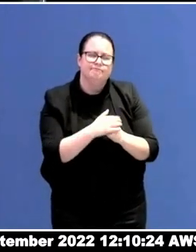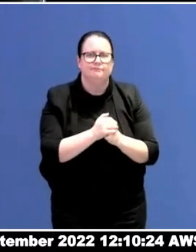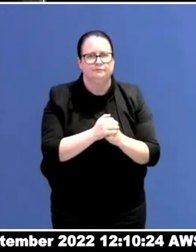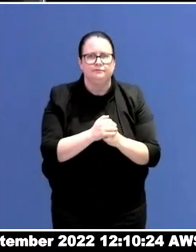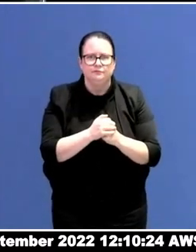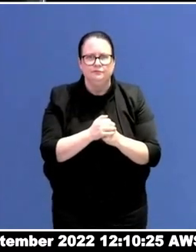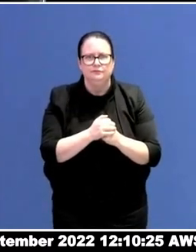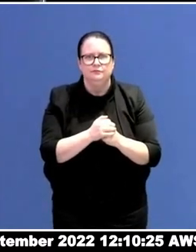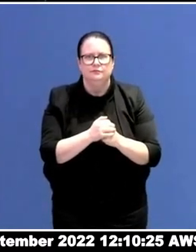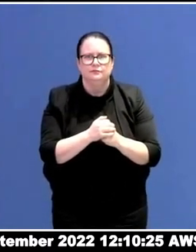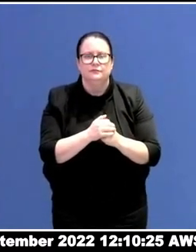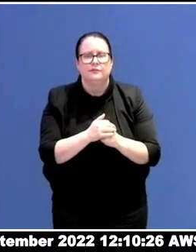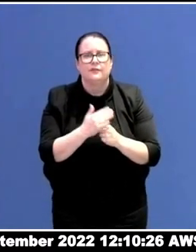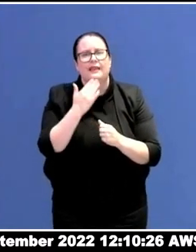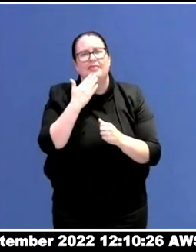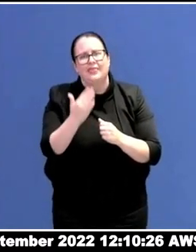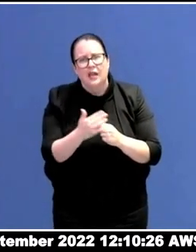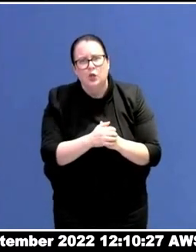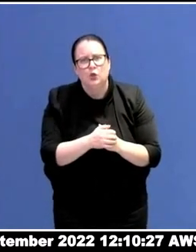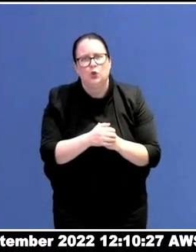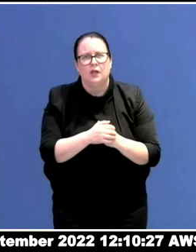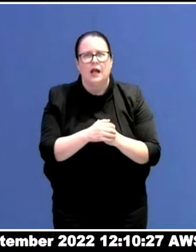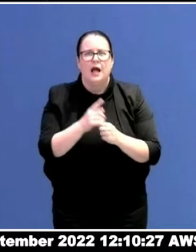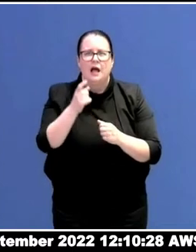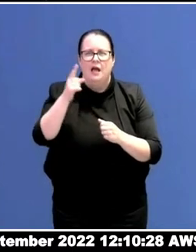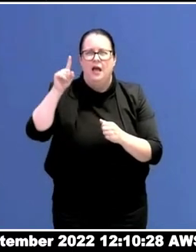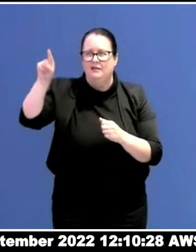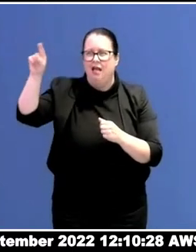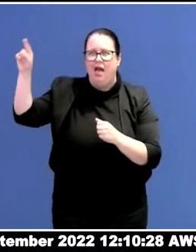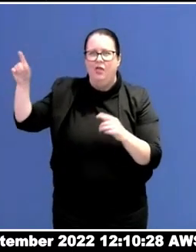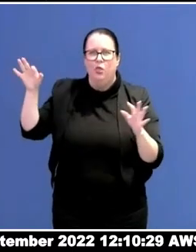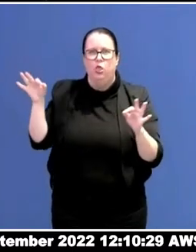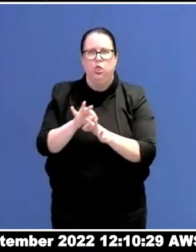Thank you. I mean, the distortion of the truth by some of the others, some of the organisations,